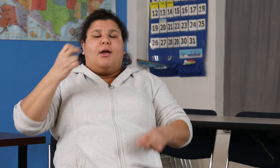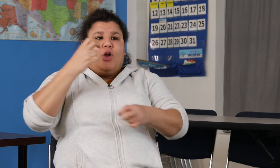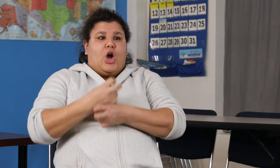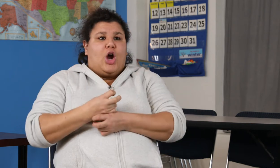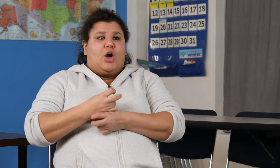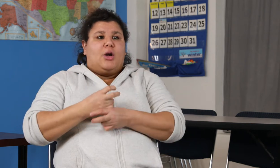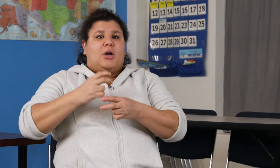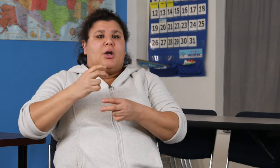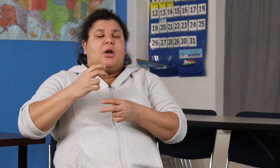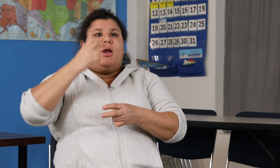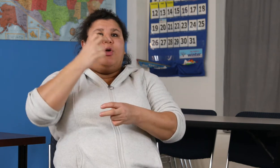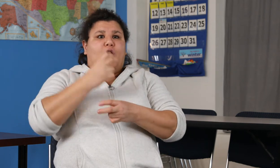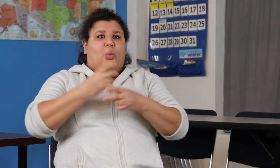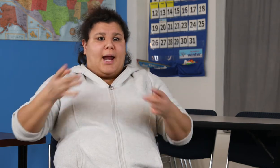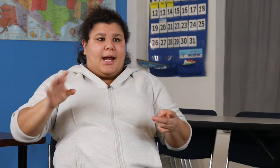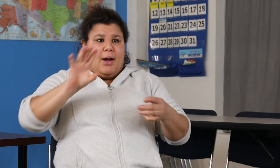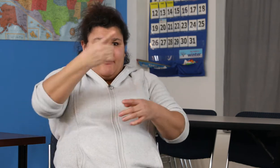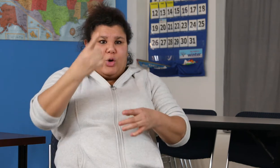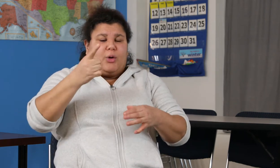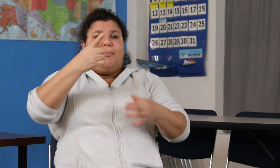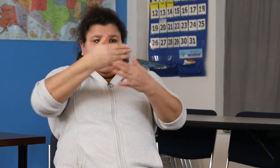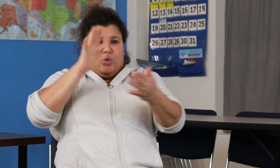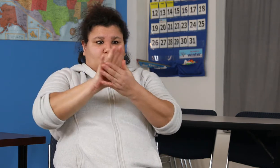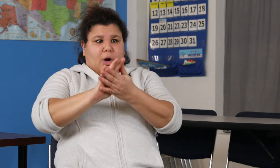It was hard, very hard at first, before school.